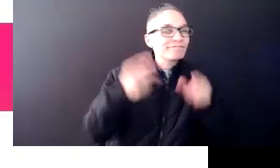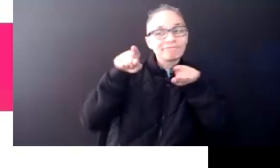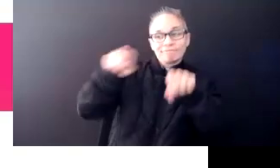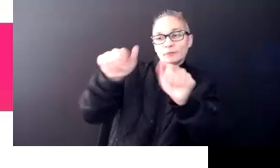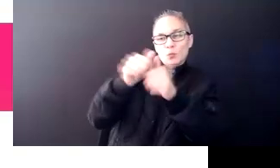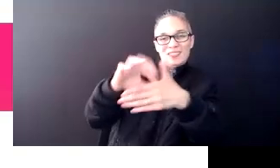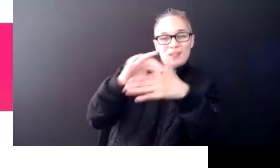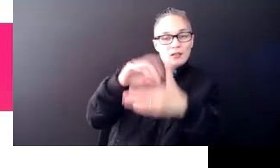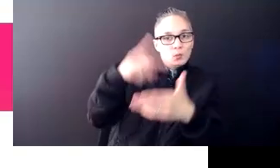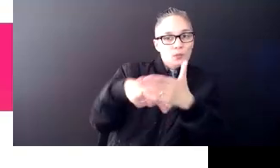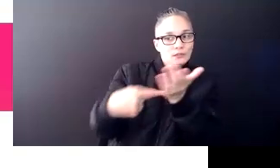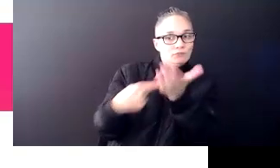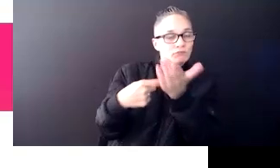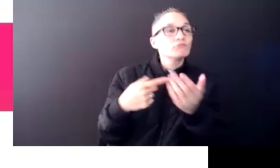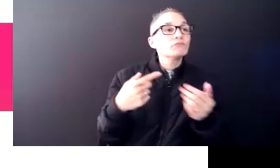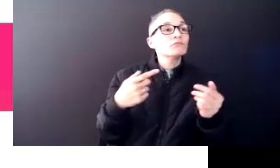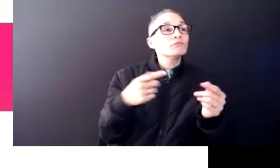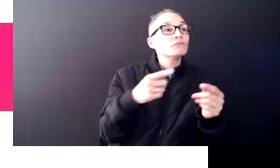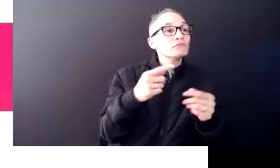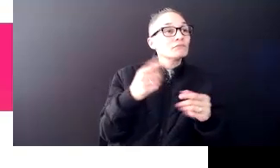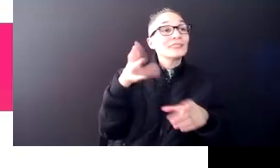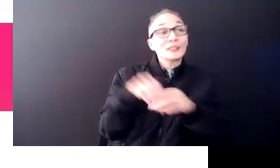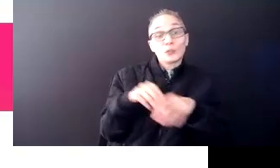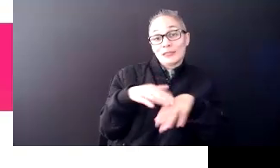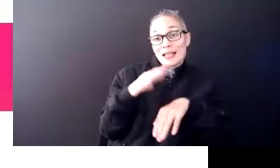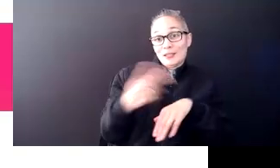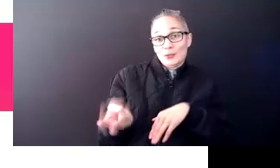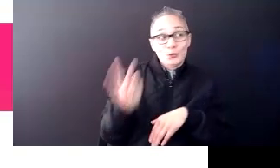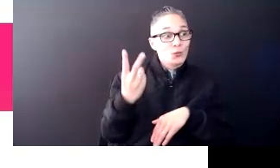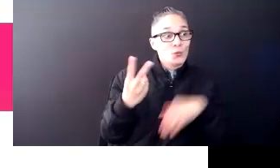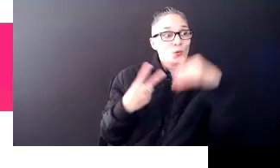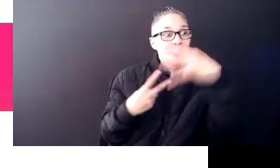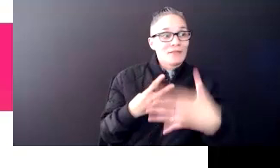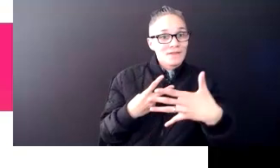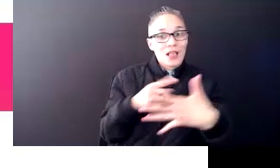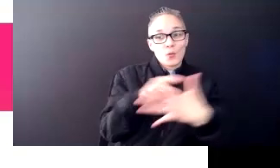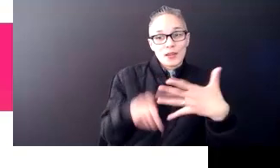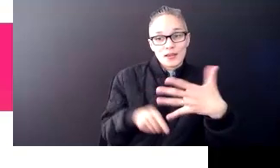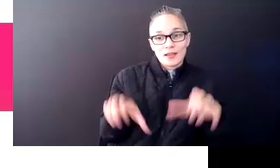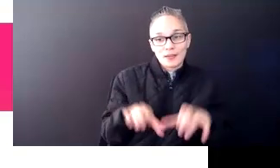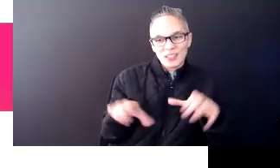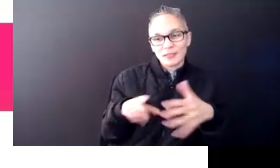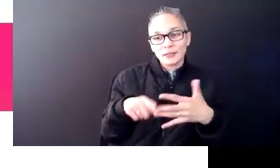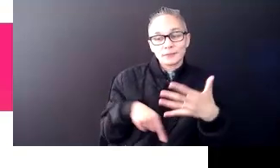under discussion and then includes at least two of the following activities. Providing direct instruction.